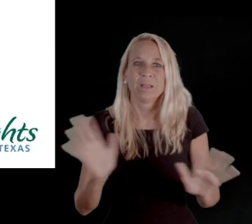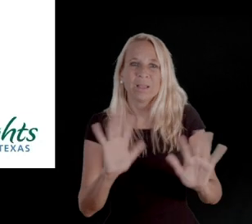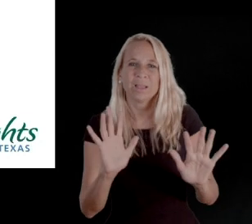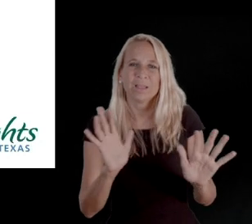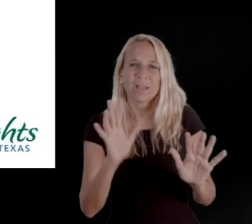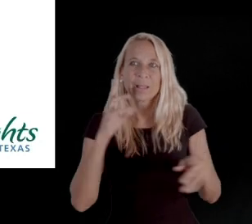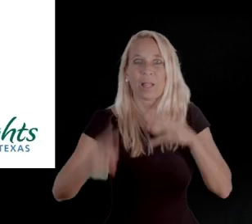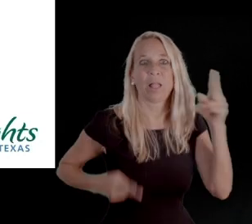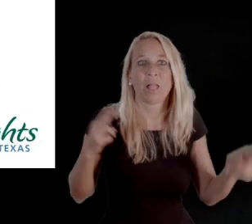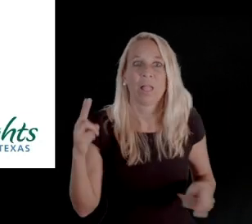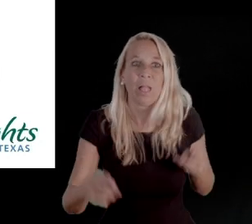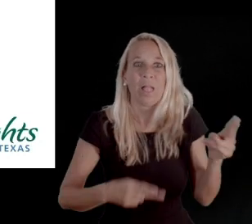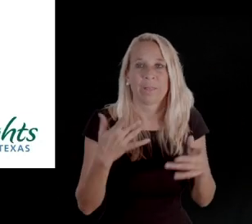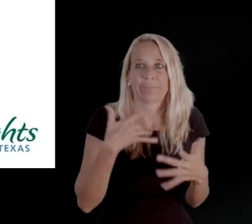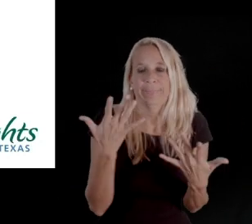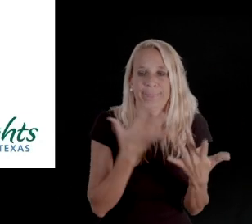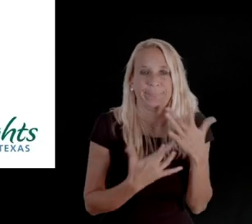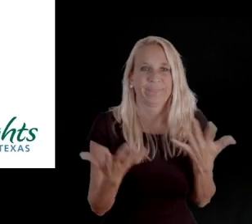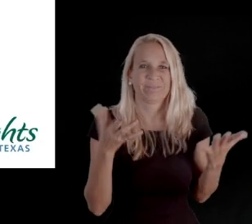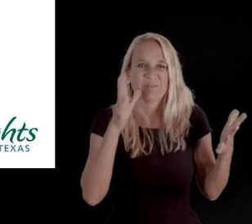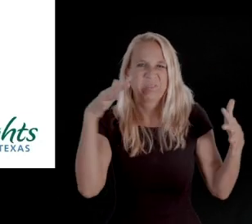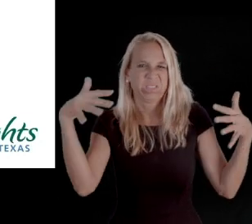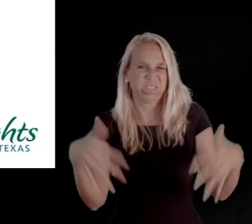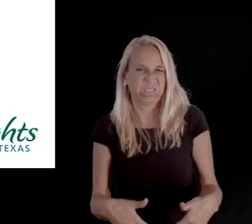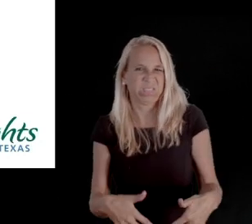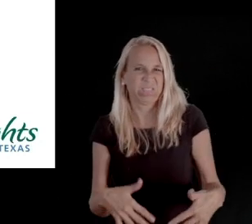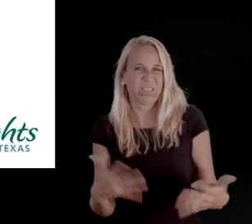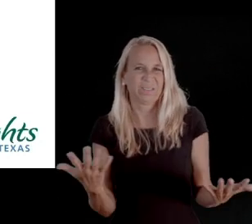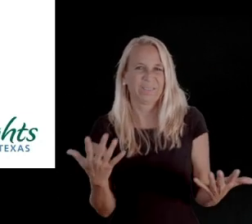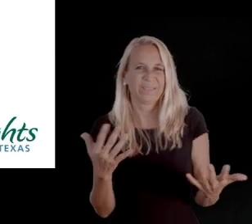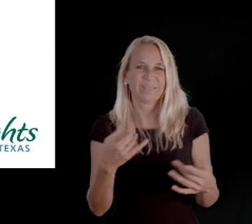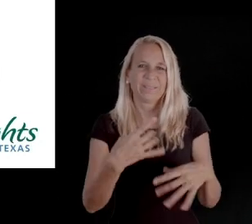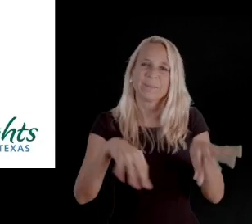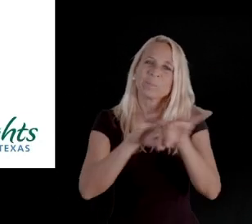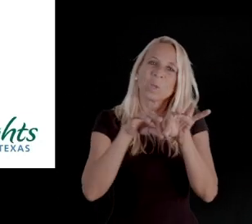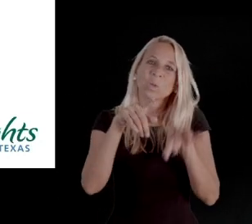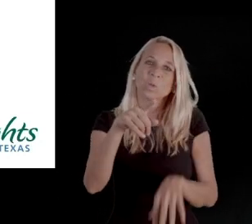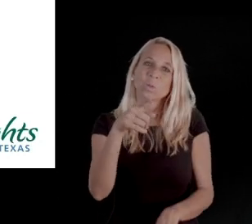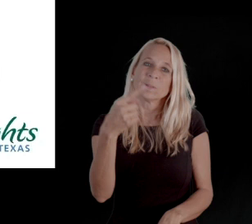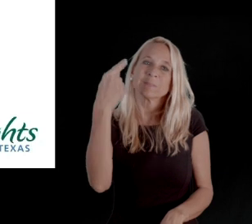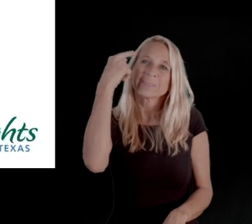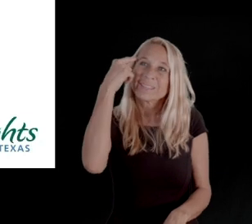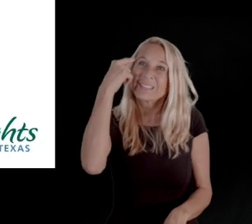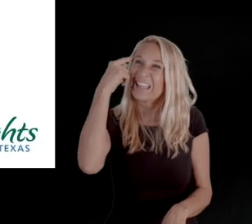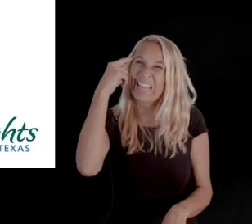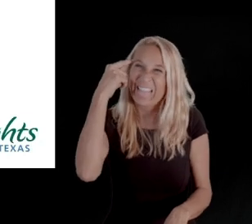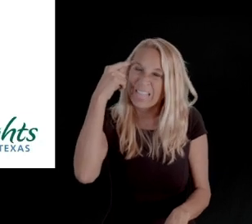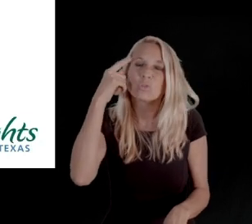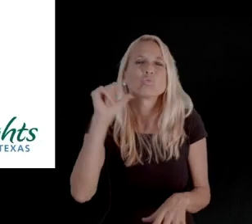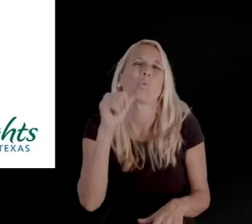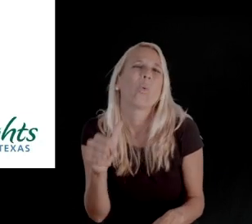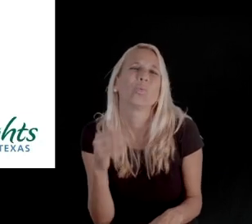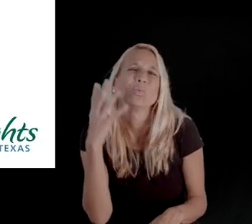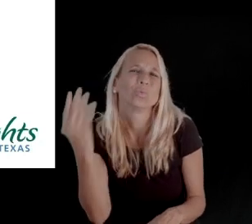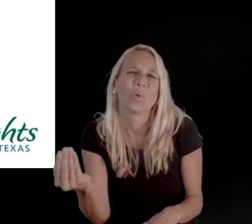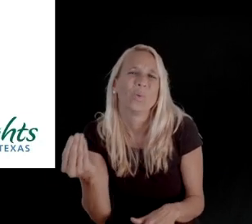and that you can't proceed. And that you're not feeling well, but you think you have to just go, you don't, you don't. So please remember that,